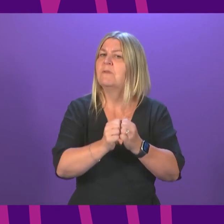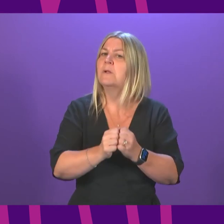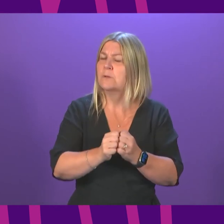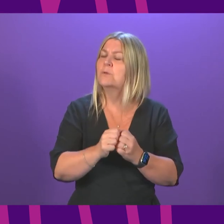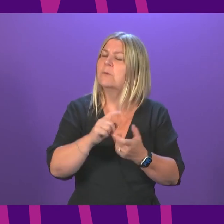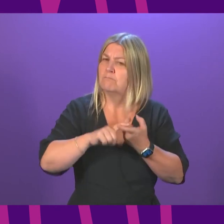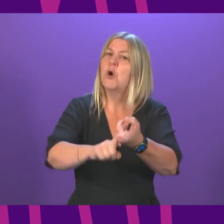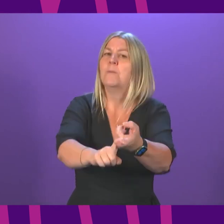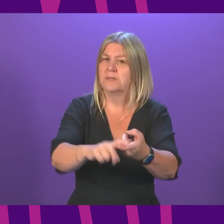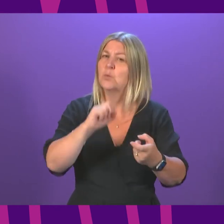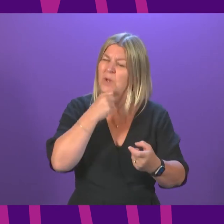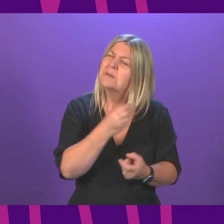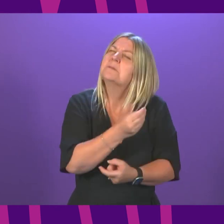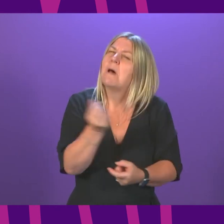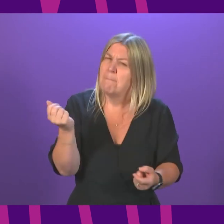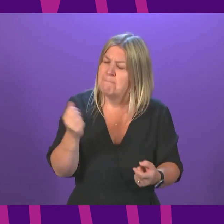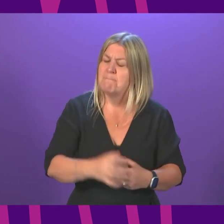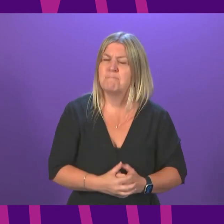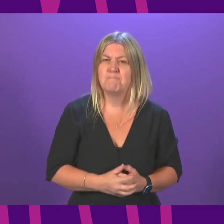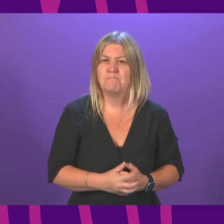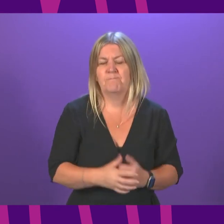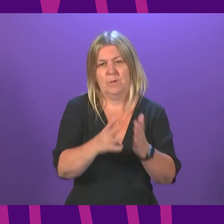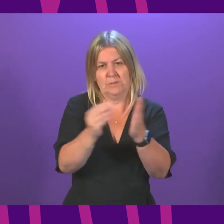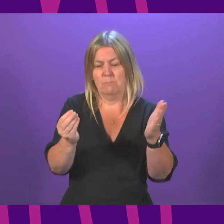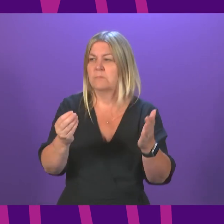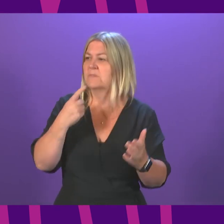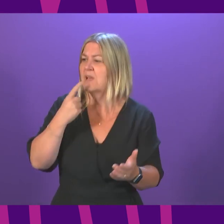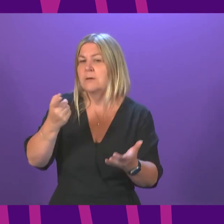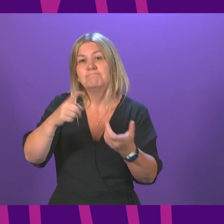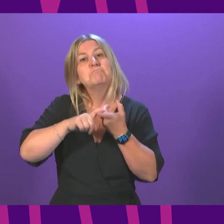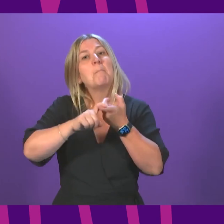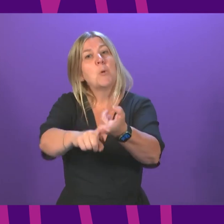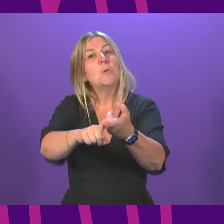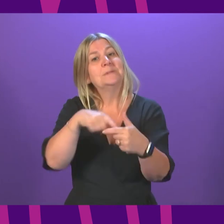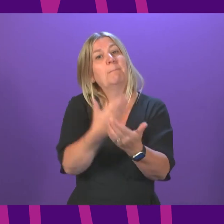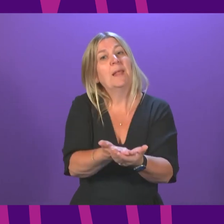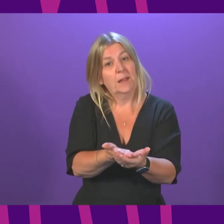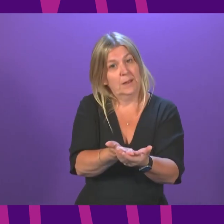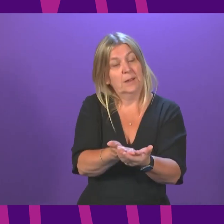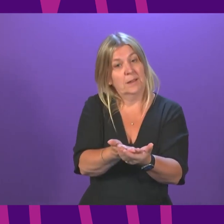he could play the whole Buddy Holly playlist faultlessly on his guitar. Now that is a tribute.